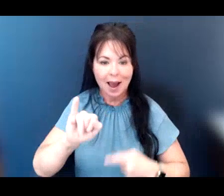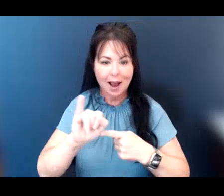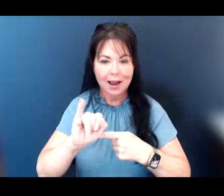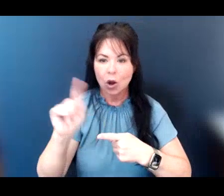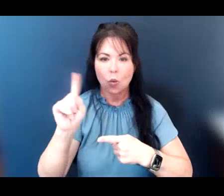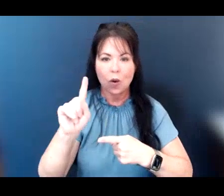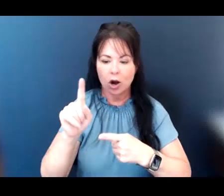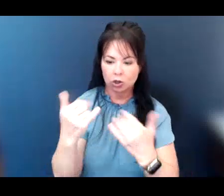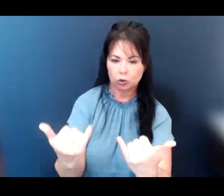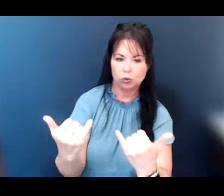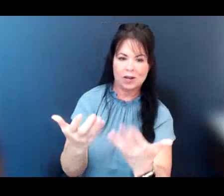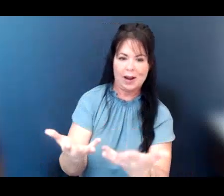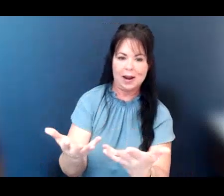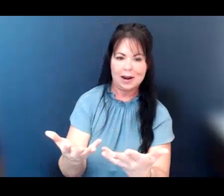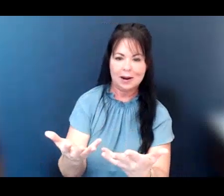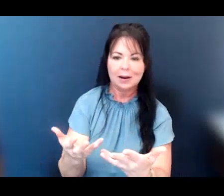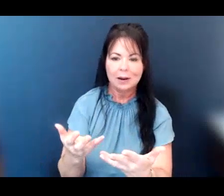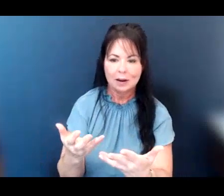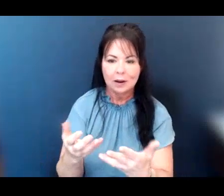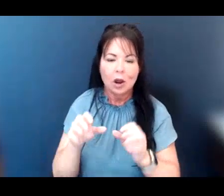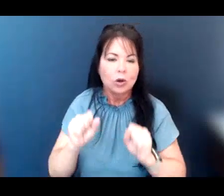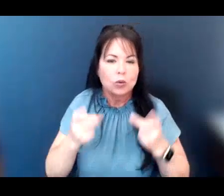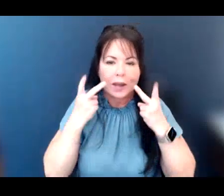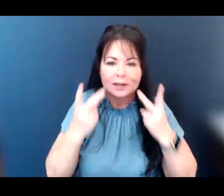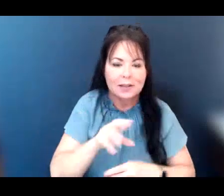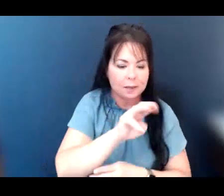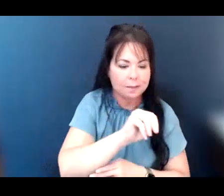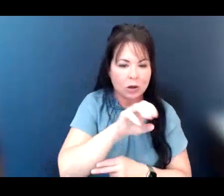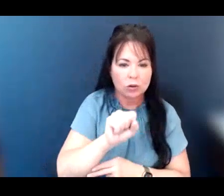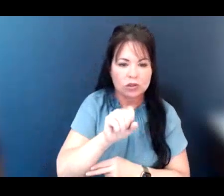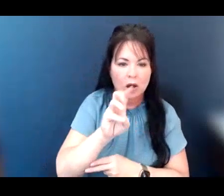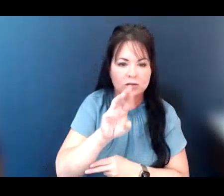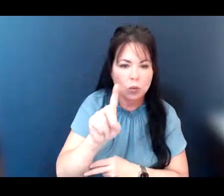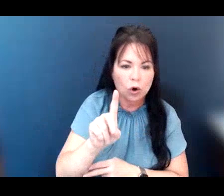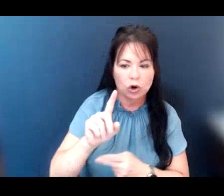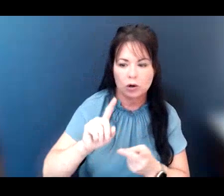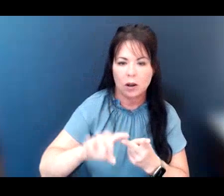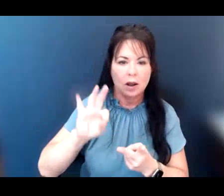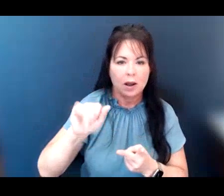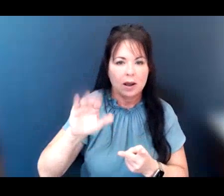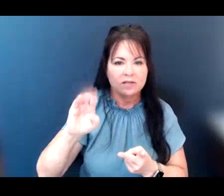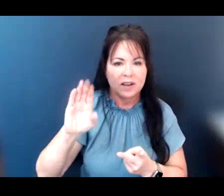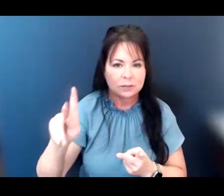You can find that almost anywhere, like Microsoft Word or Facebook. But as Kelly pointed out, our text is so contact dependent,